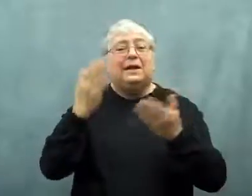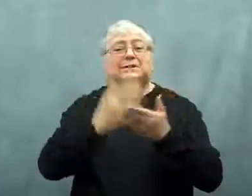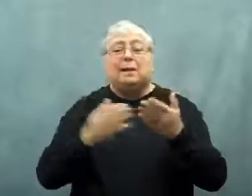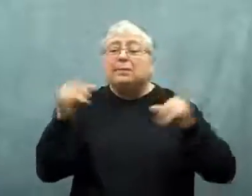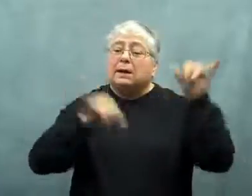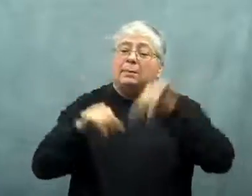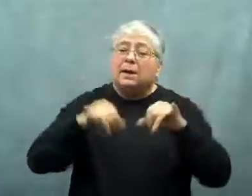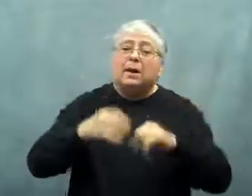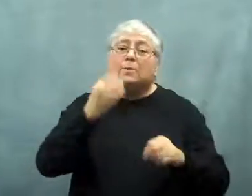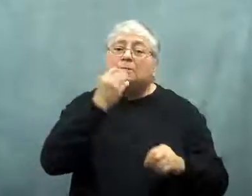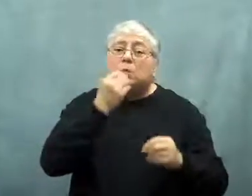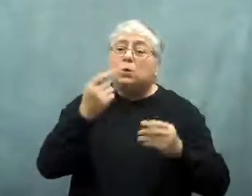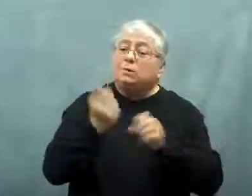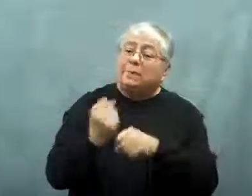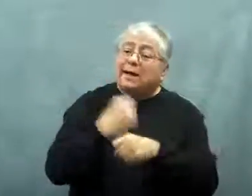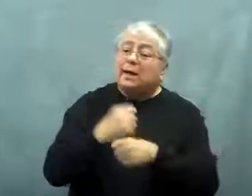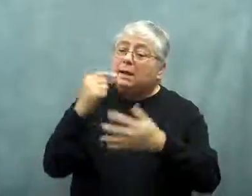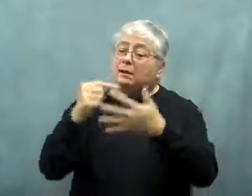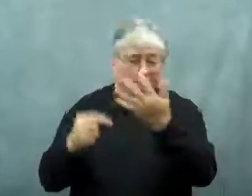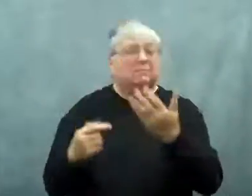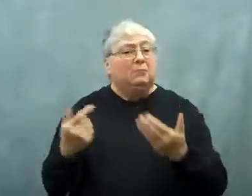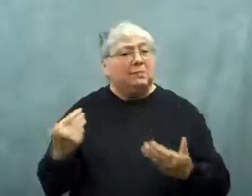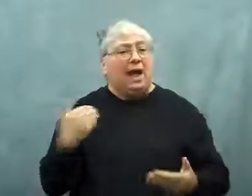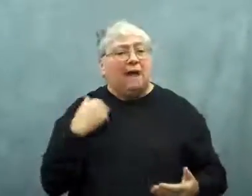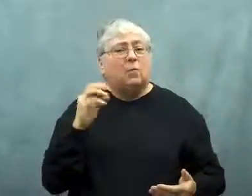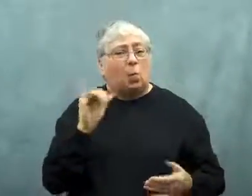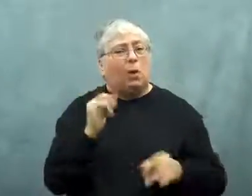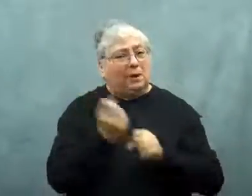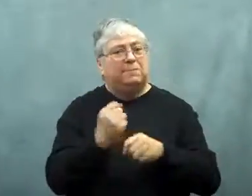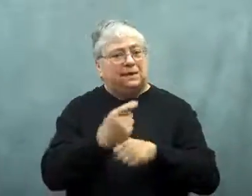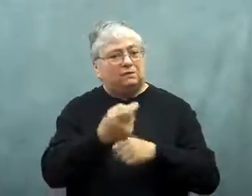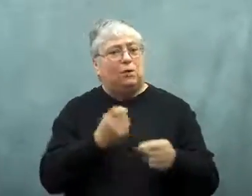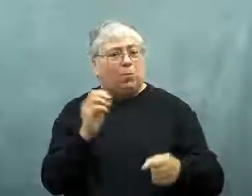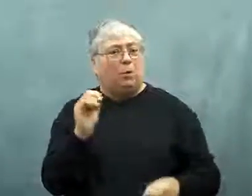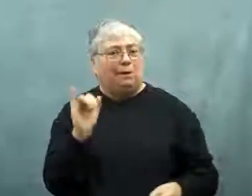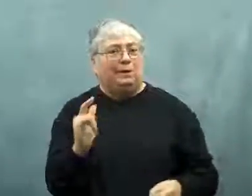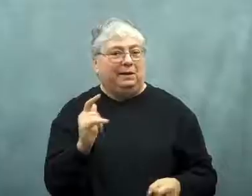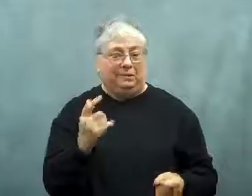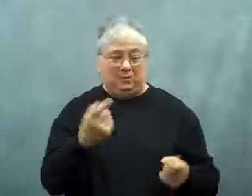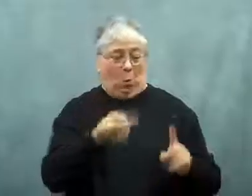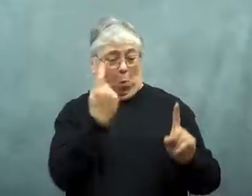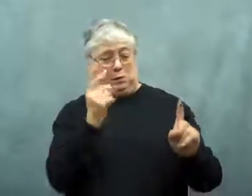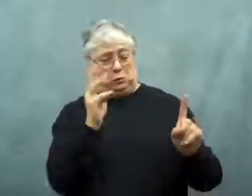Some ingredients in food are chemicals made from petroleum.